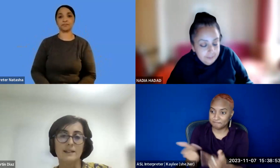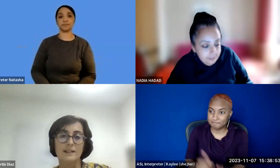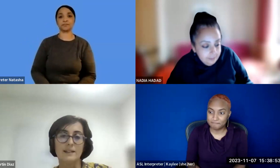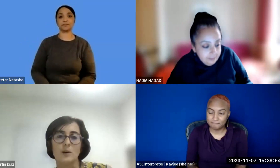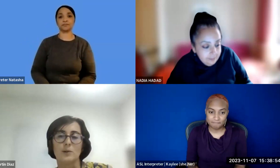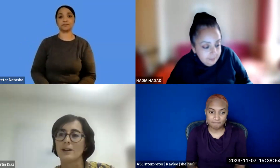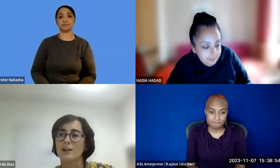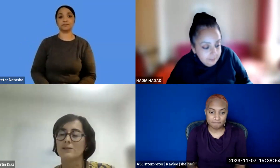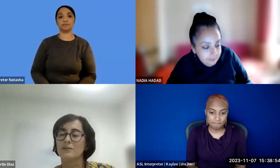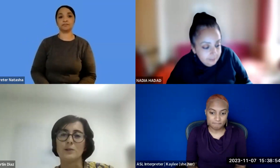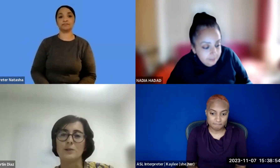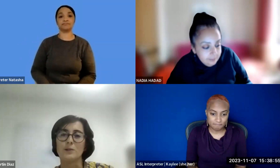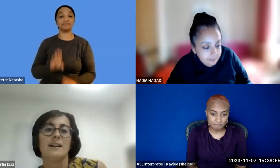Hello, good afternoon.